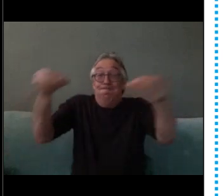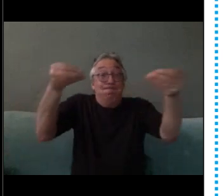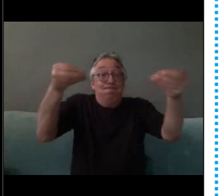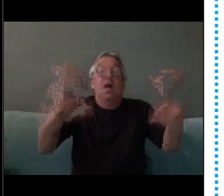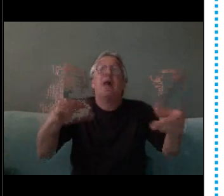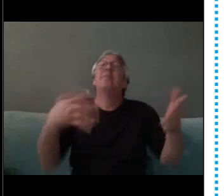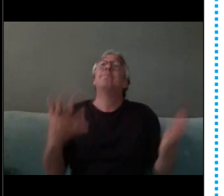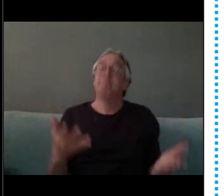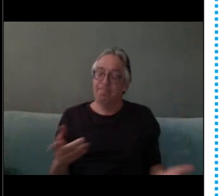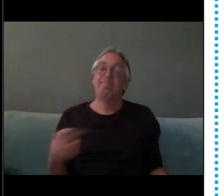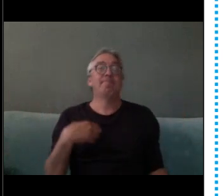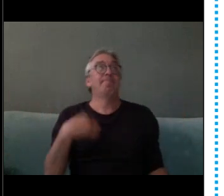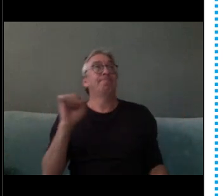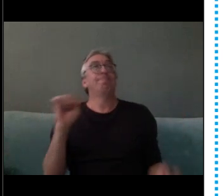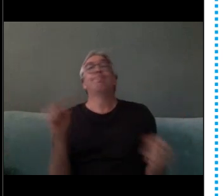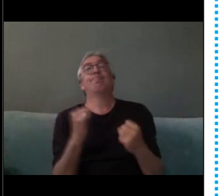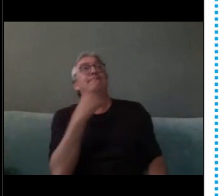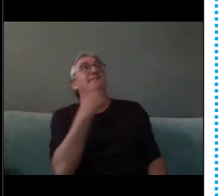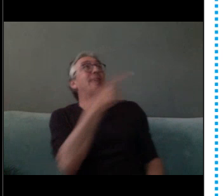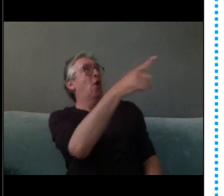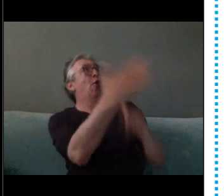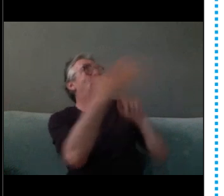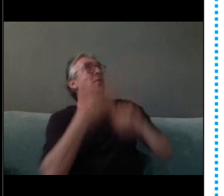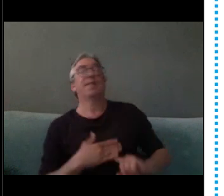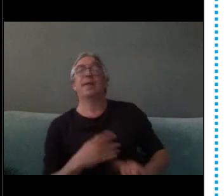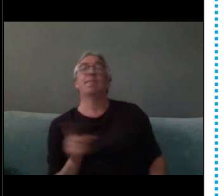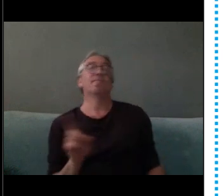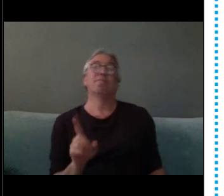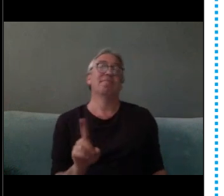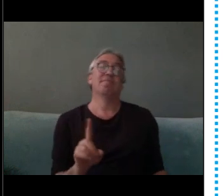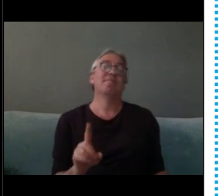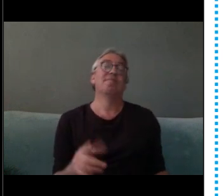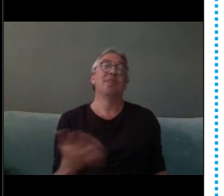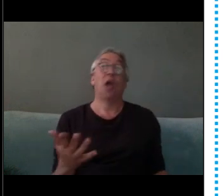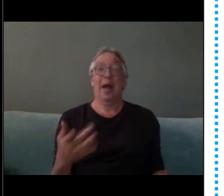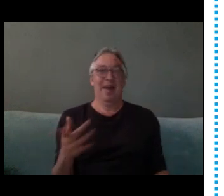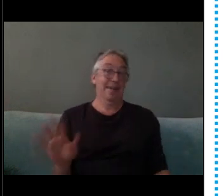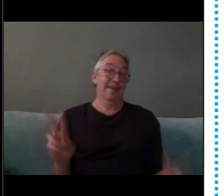for being discriminatory to you, so Passengers' Rights are unprotected.